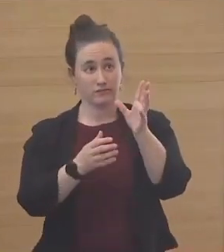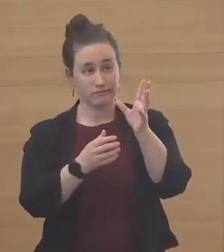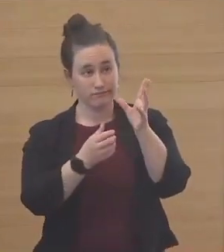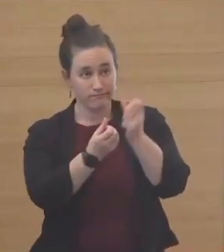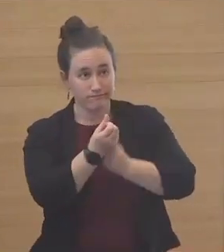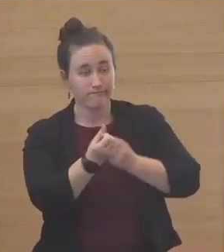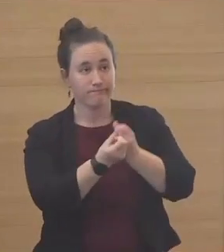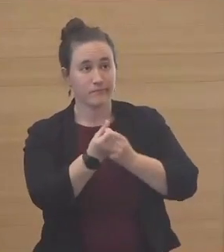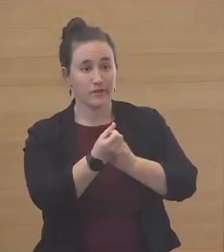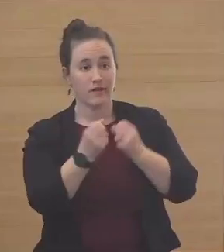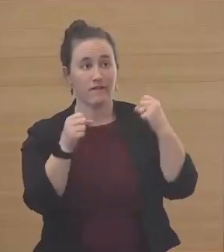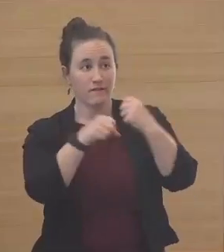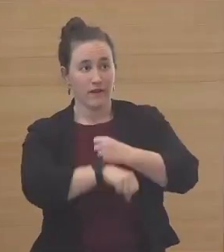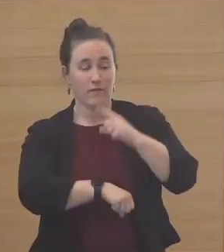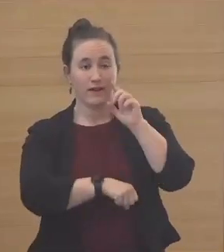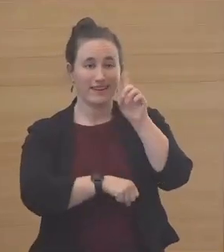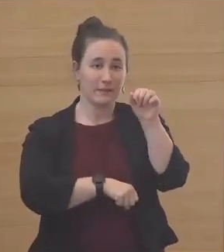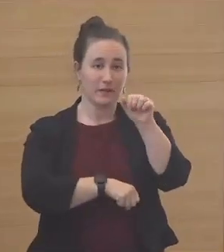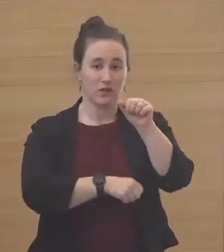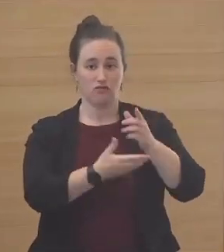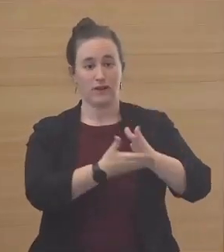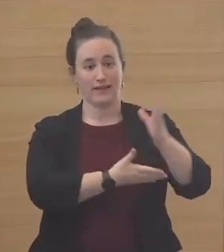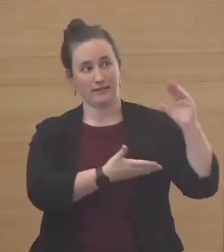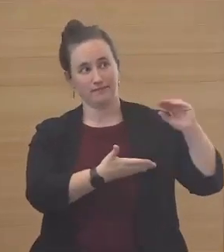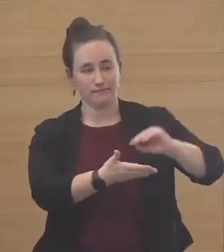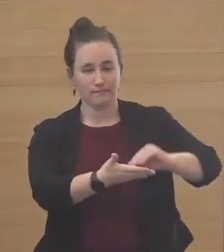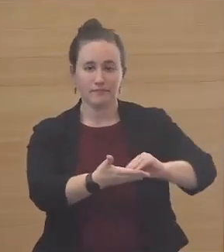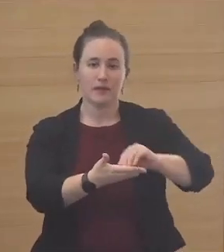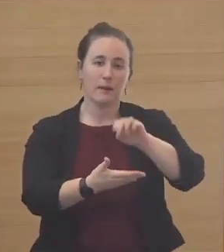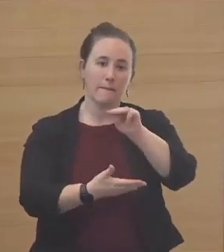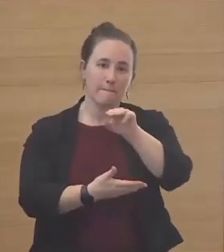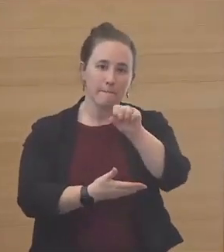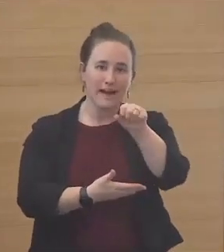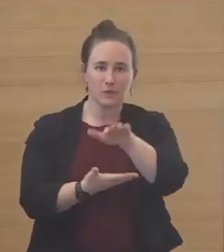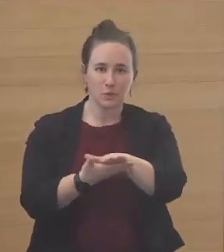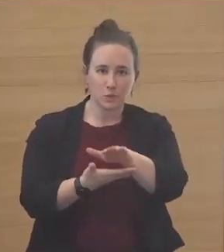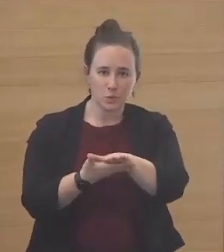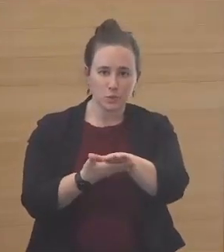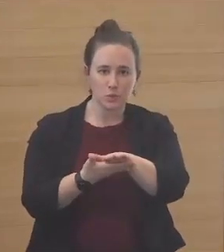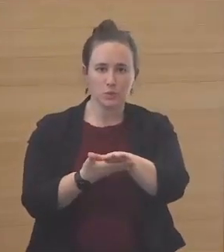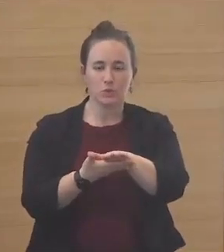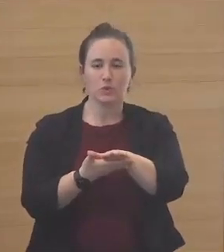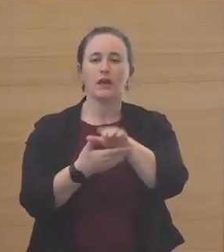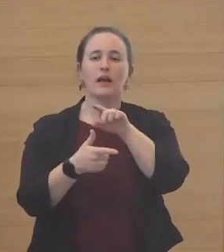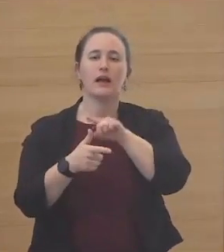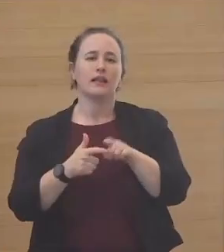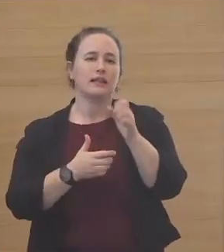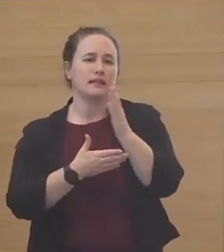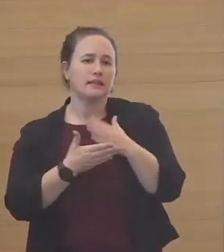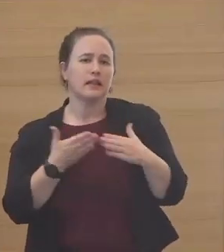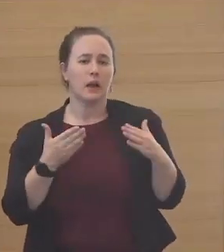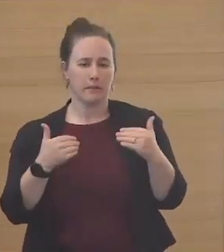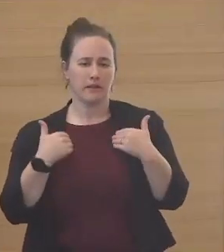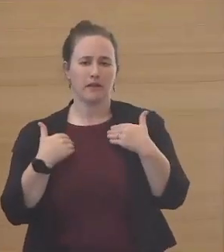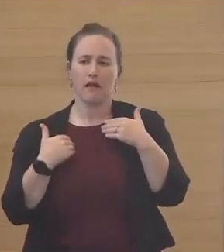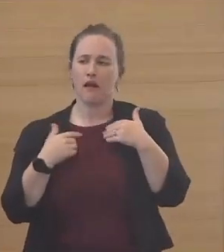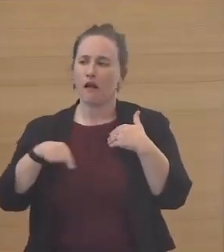Disability Rights into Massachusetts Schools. Then some of the young leaders up here approached me and said,